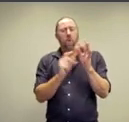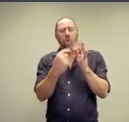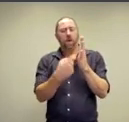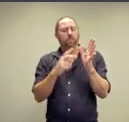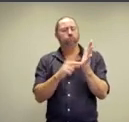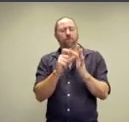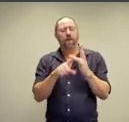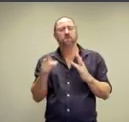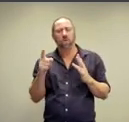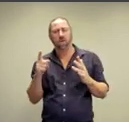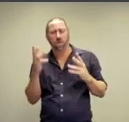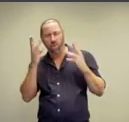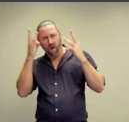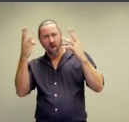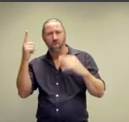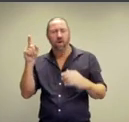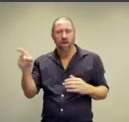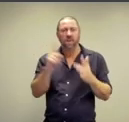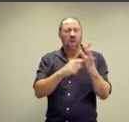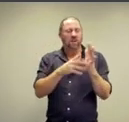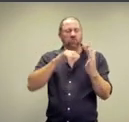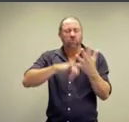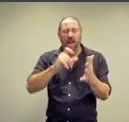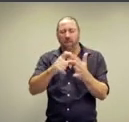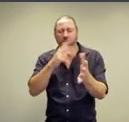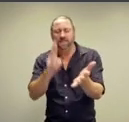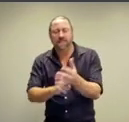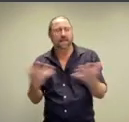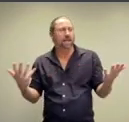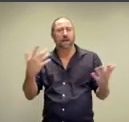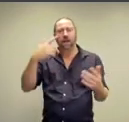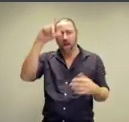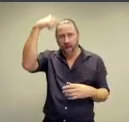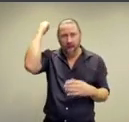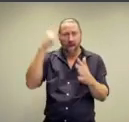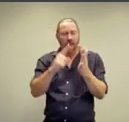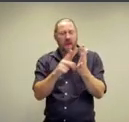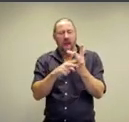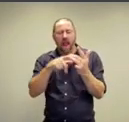Brando in The Wild One but we also had icons like James Dean, Elvis Presley, I’m